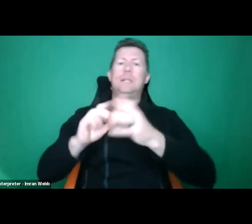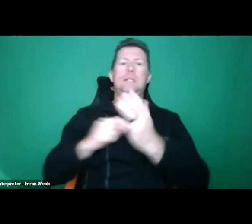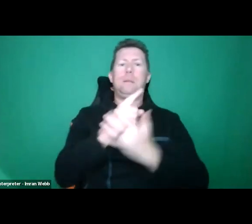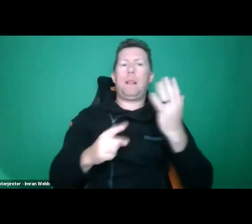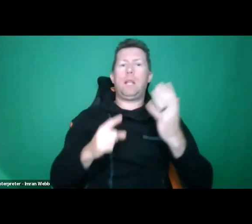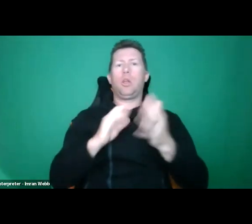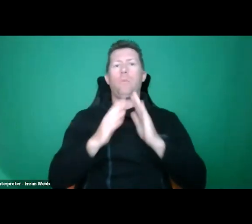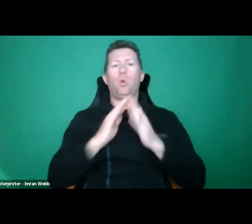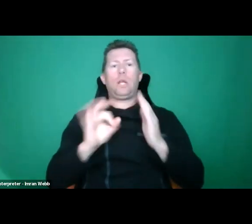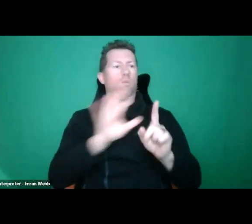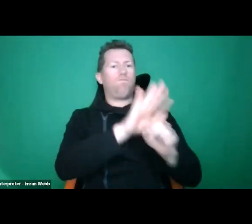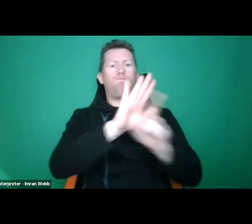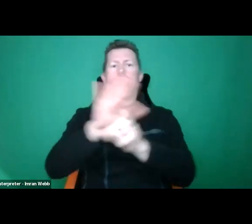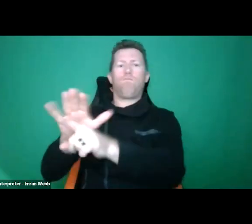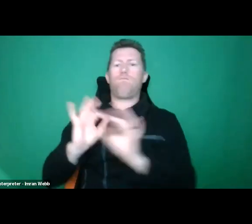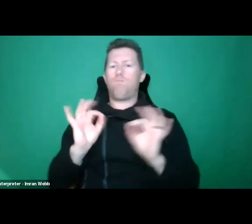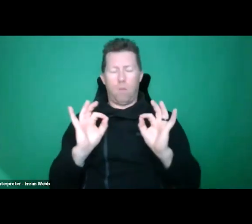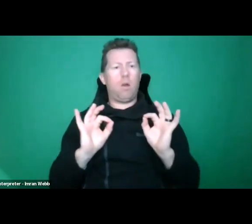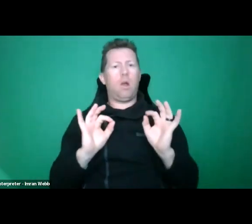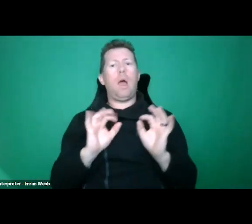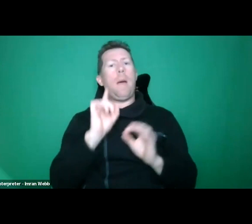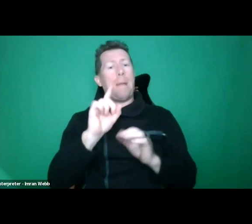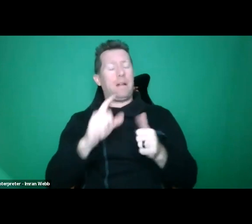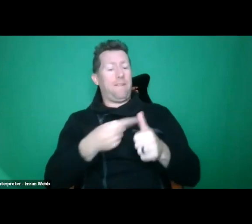So just on the first point about ethics, and we heard a lot about the thing